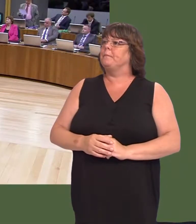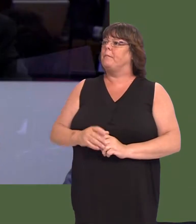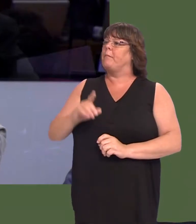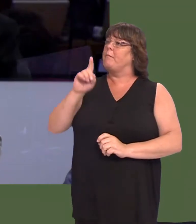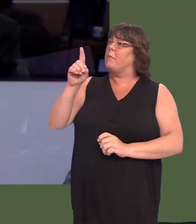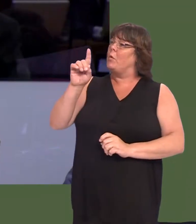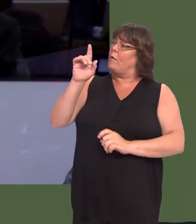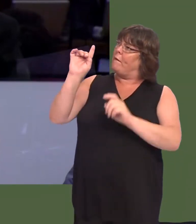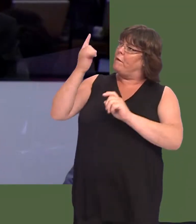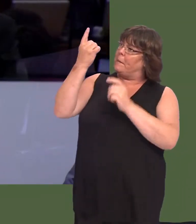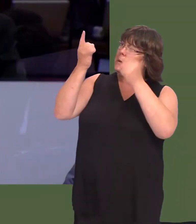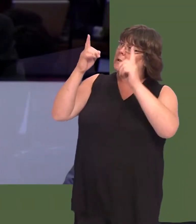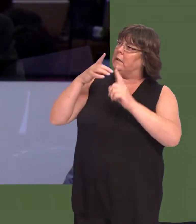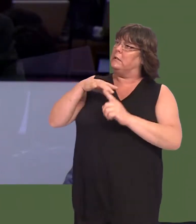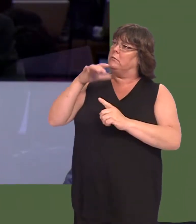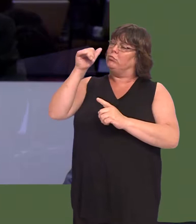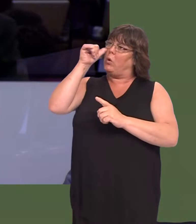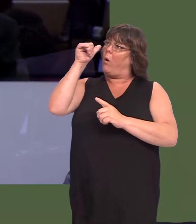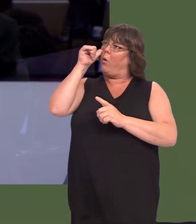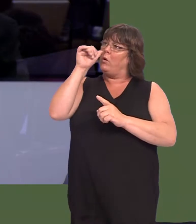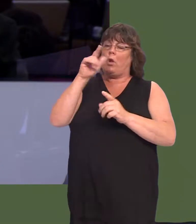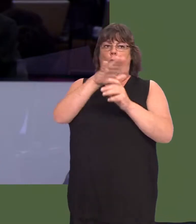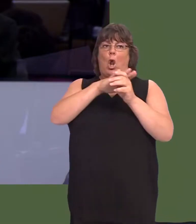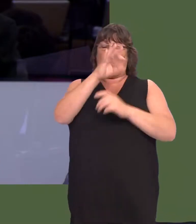this: the First Minister will be aware that his Government set a target for local authorities